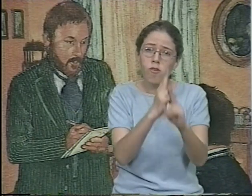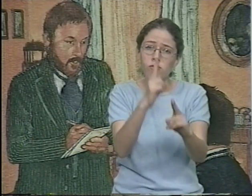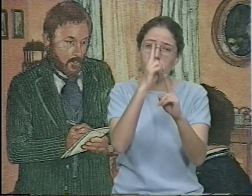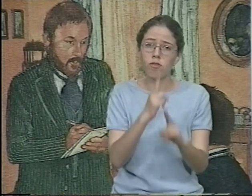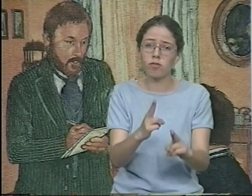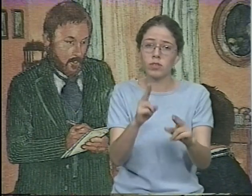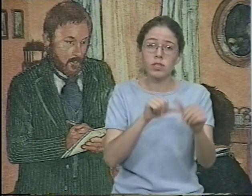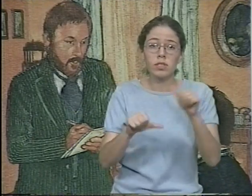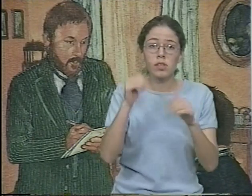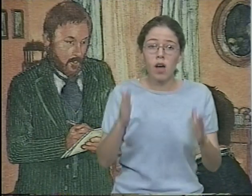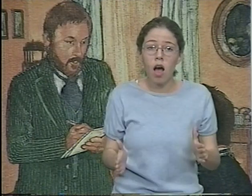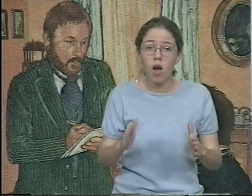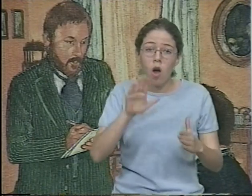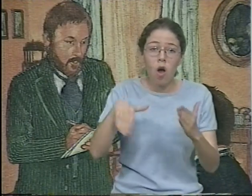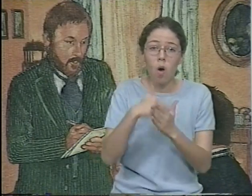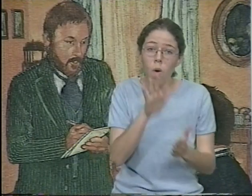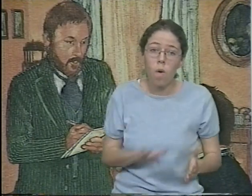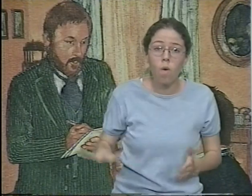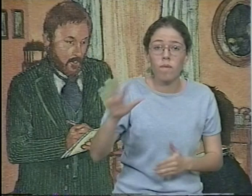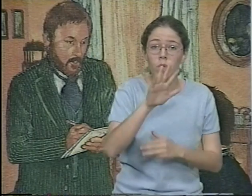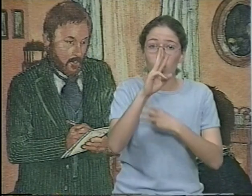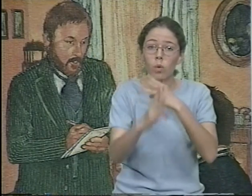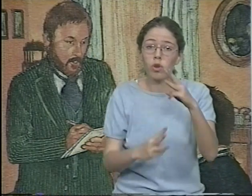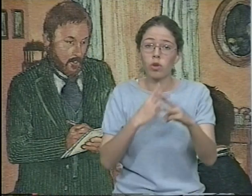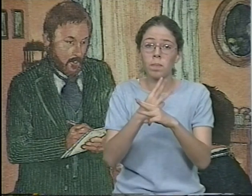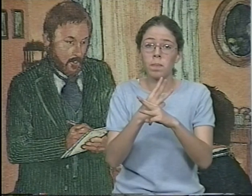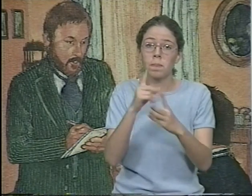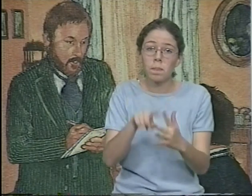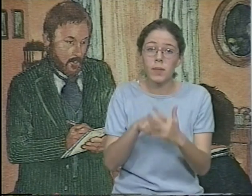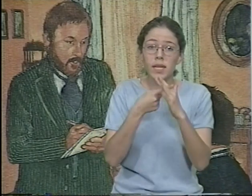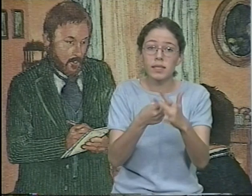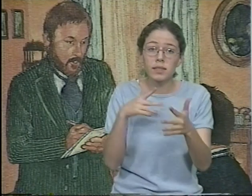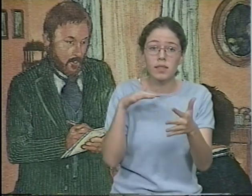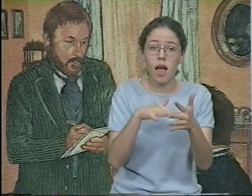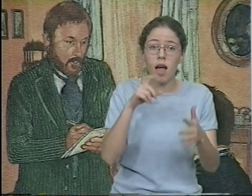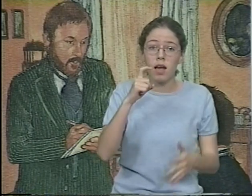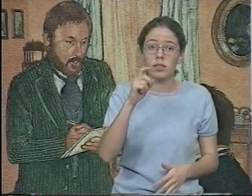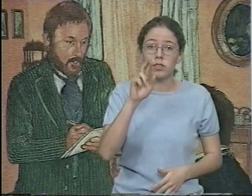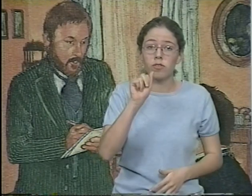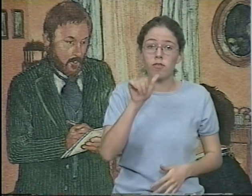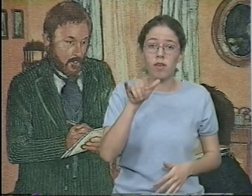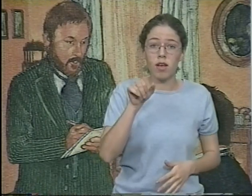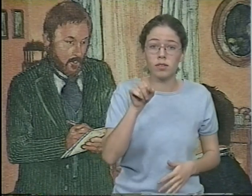"Often we are almost dizzy with all the praise and honors," she admitted.